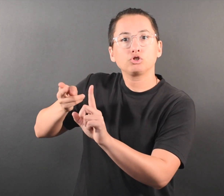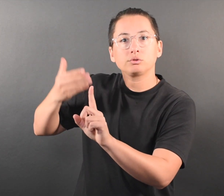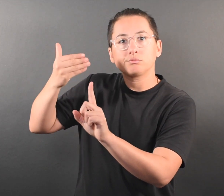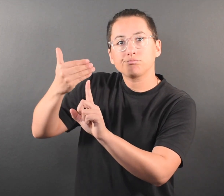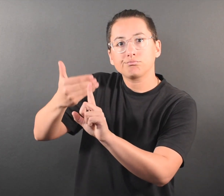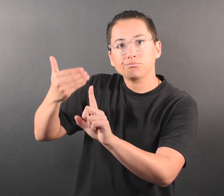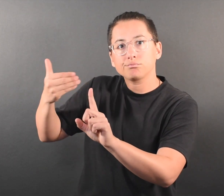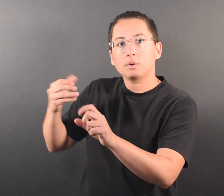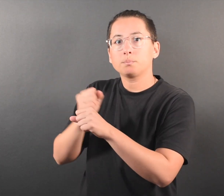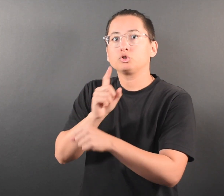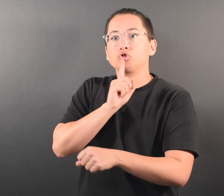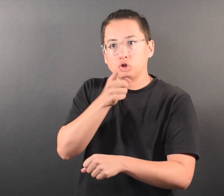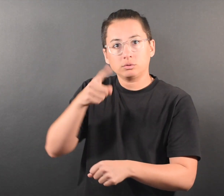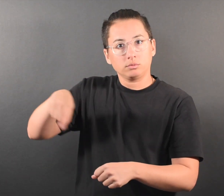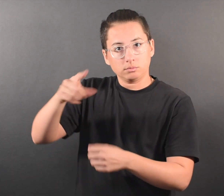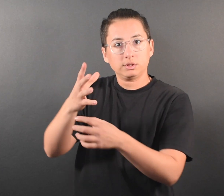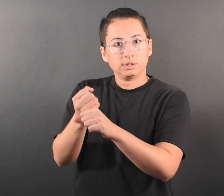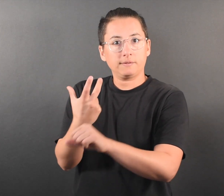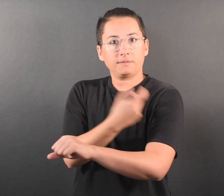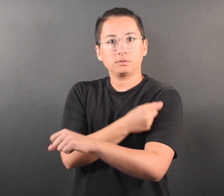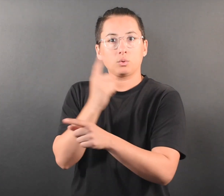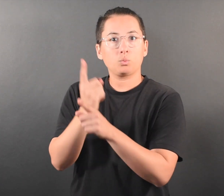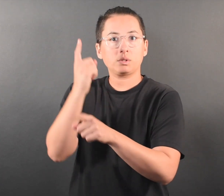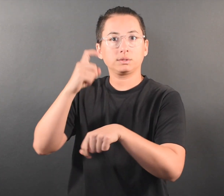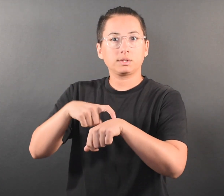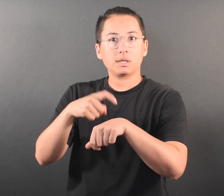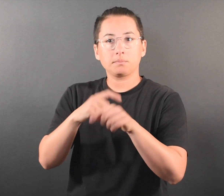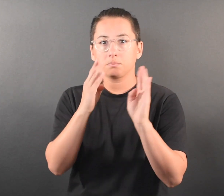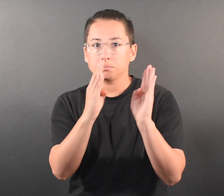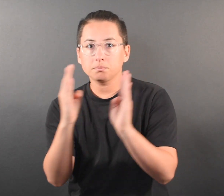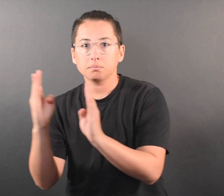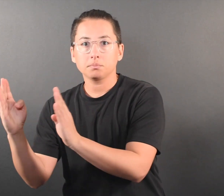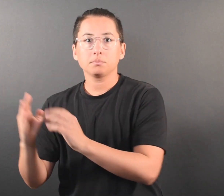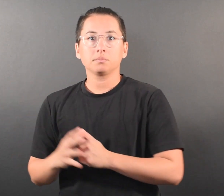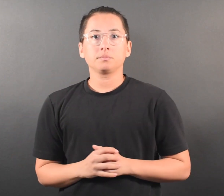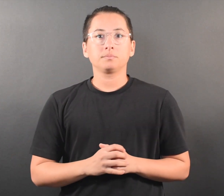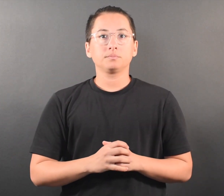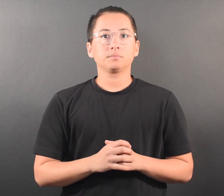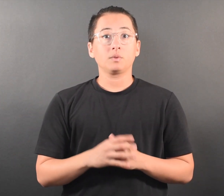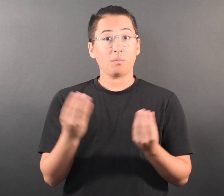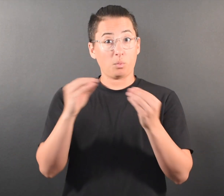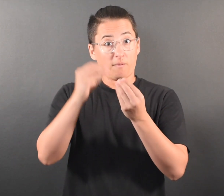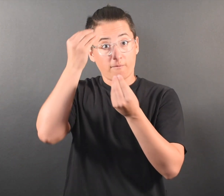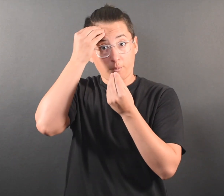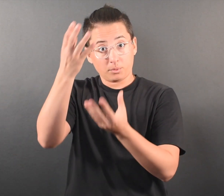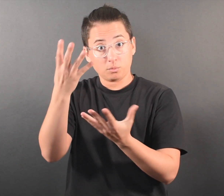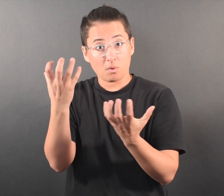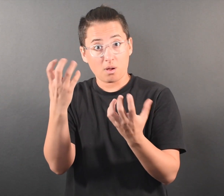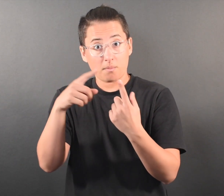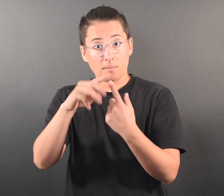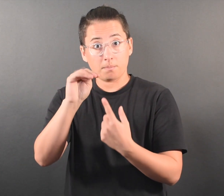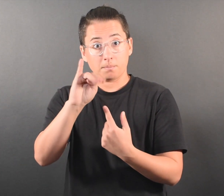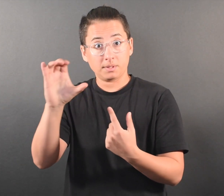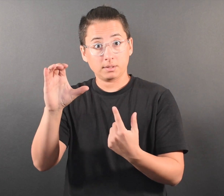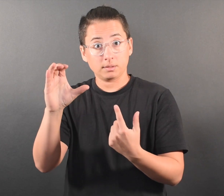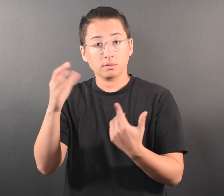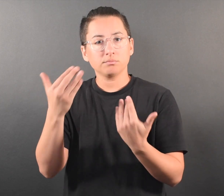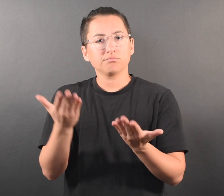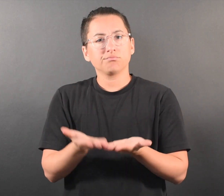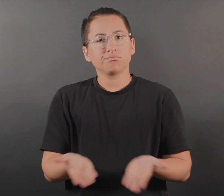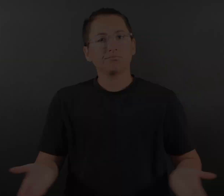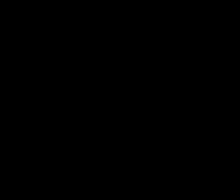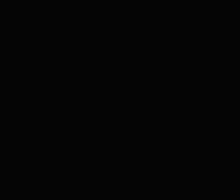get the right vaccinations at the right time. Find more information at About MIIC.